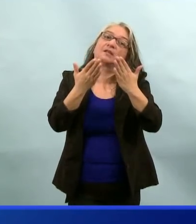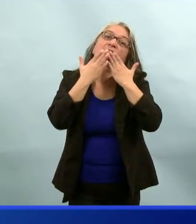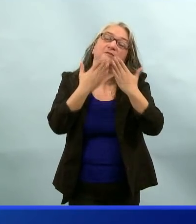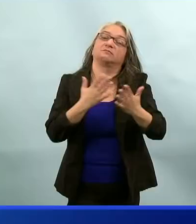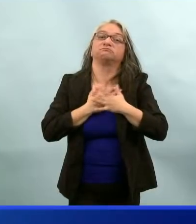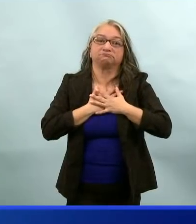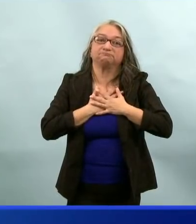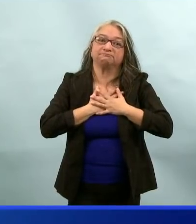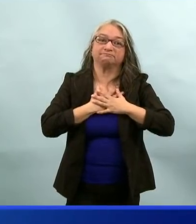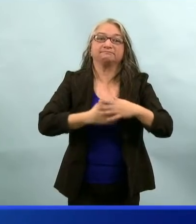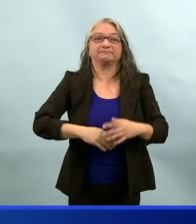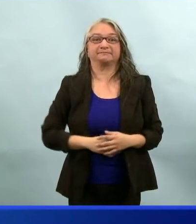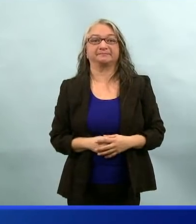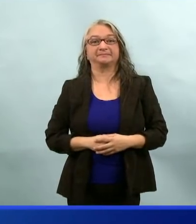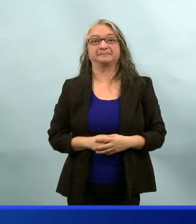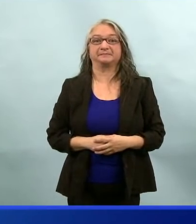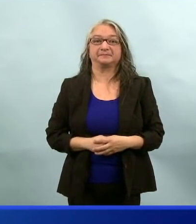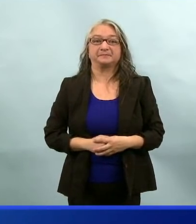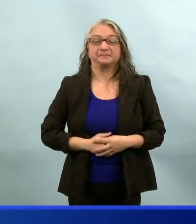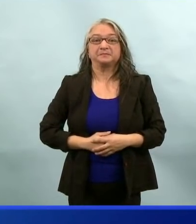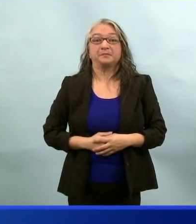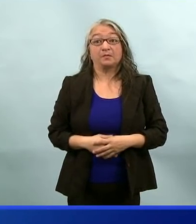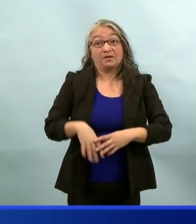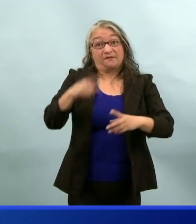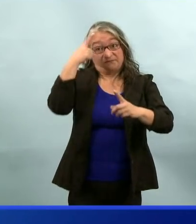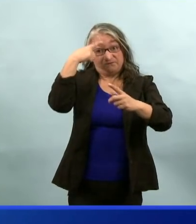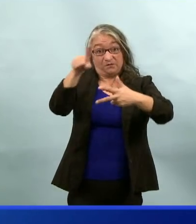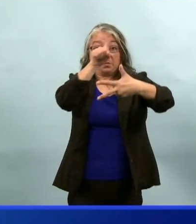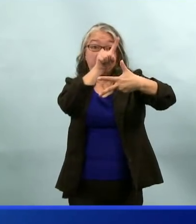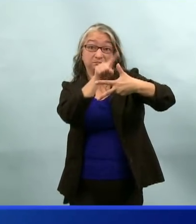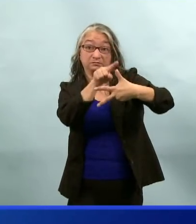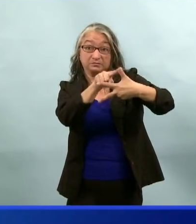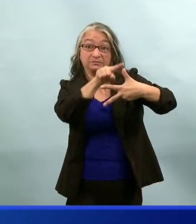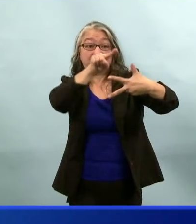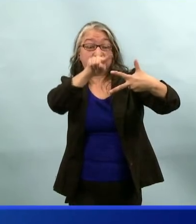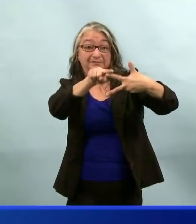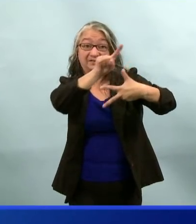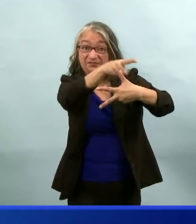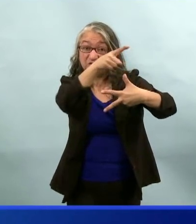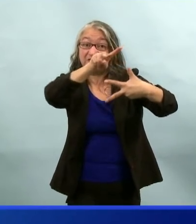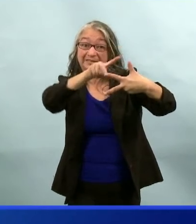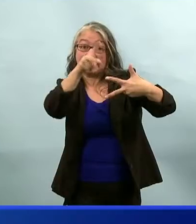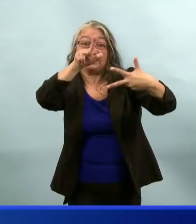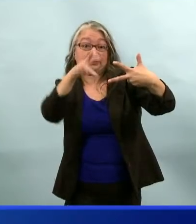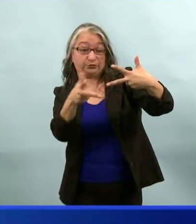every first second and third dose helps to protect you and helps to protect our health system